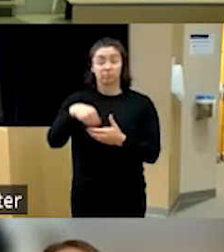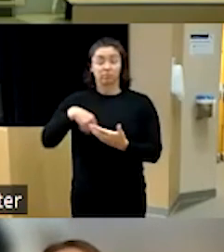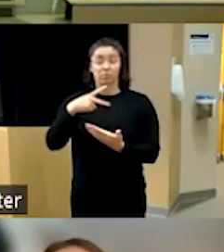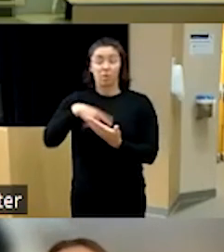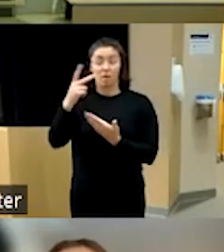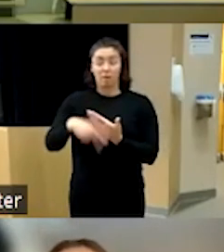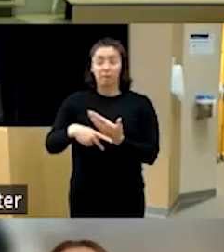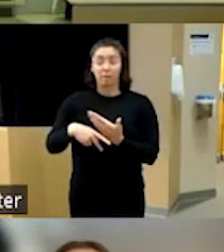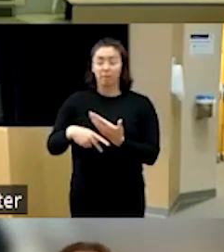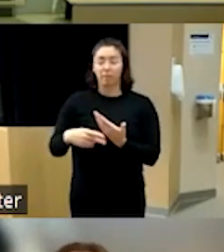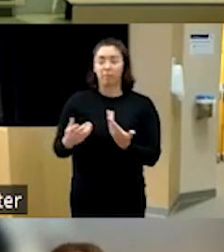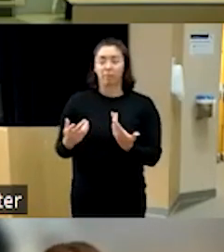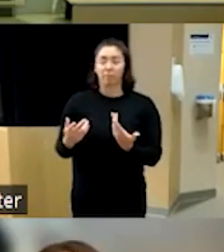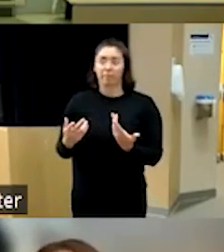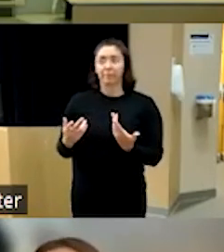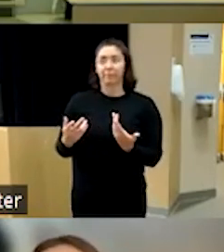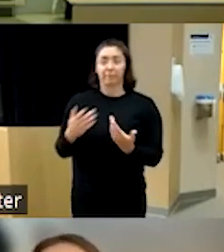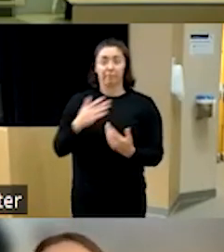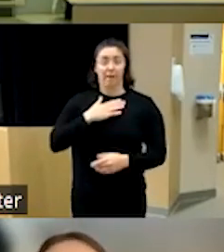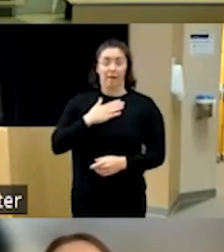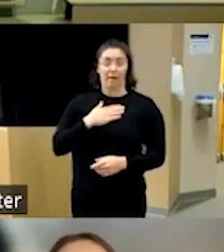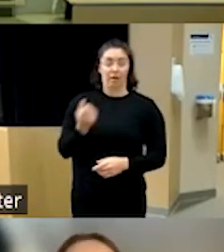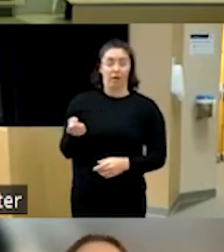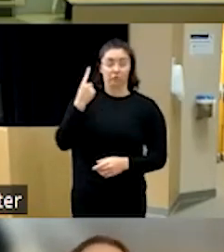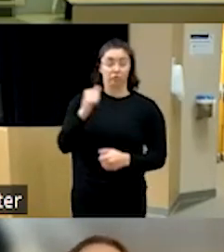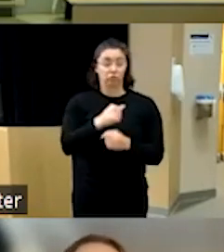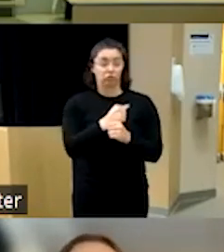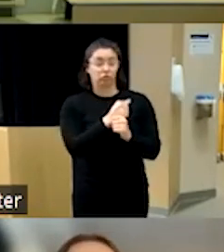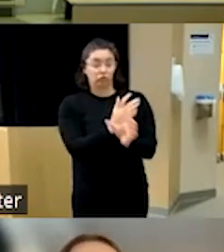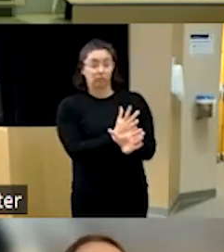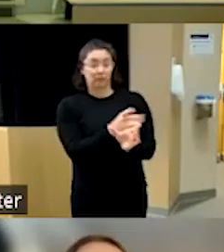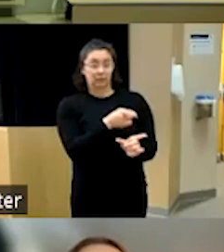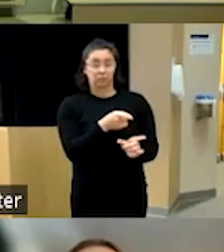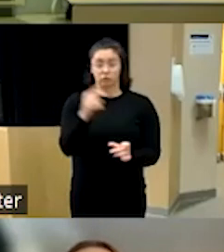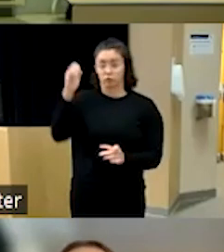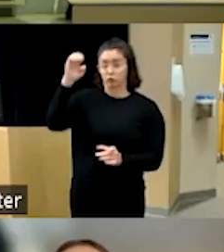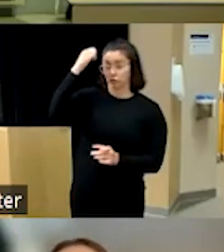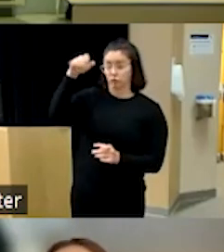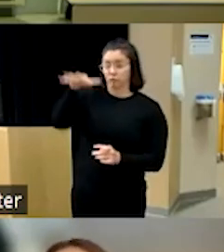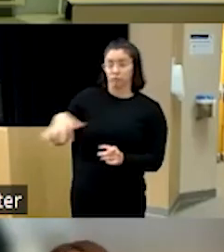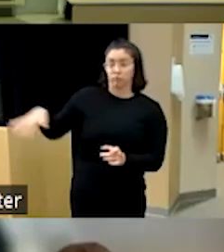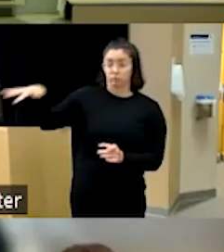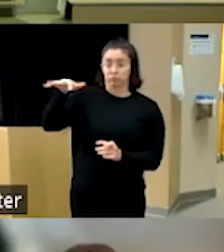think at least what I understand in Germany and I guess also in Europe and programs patients or